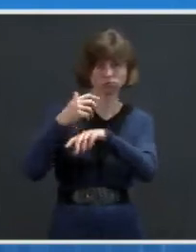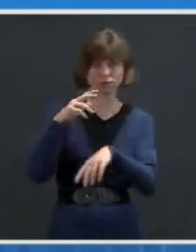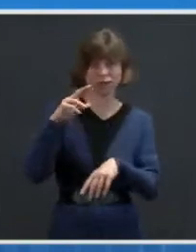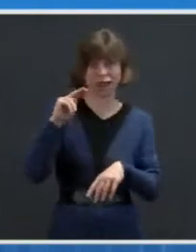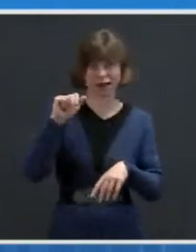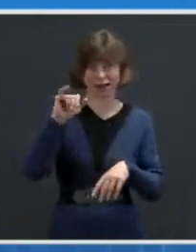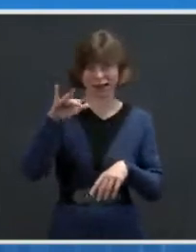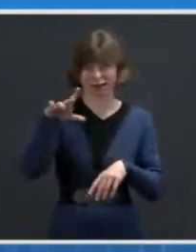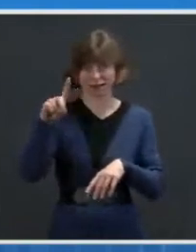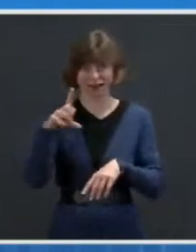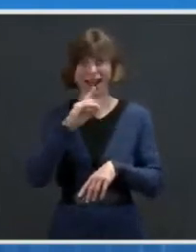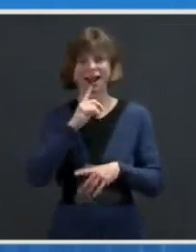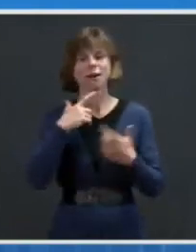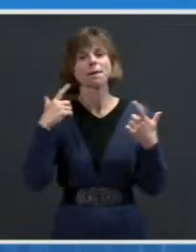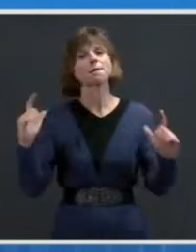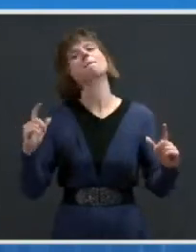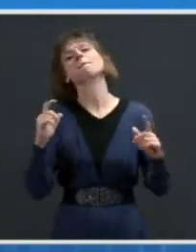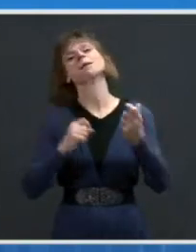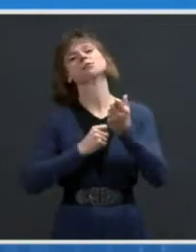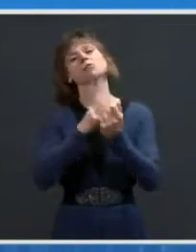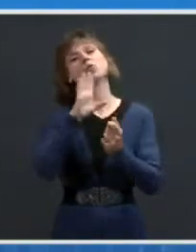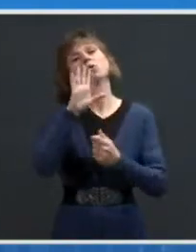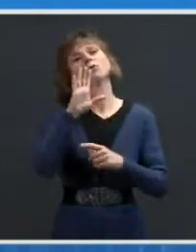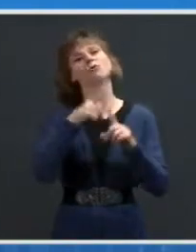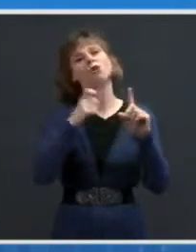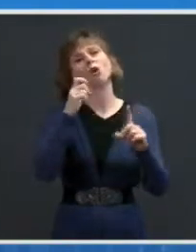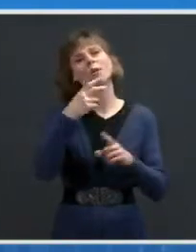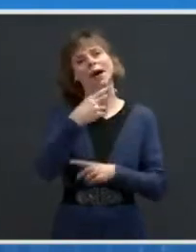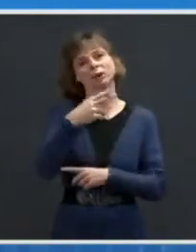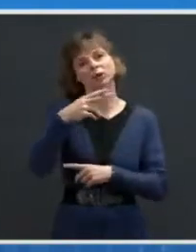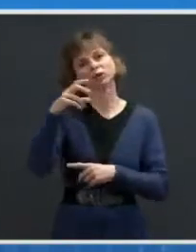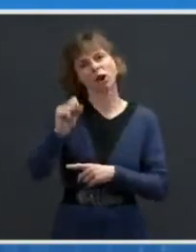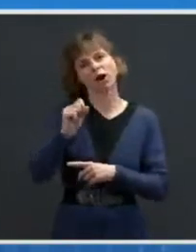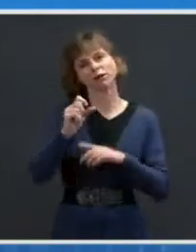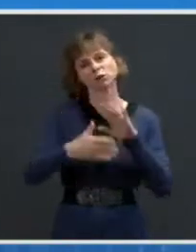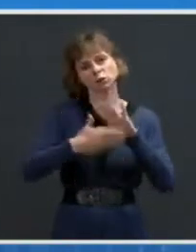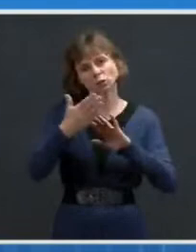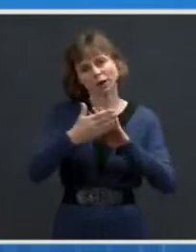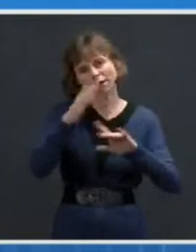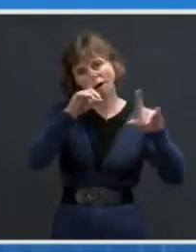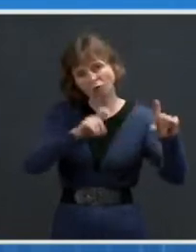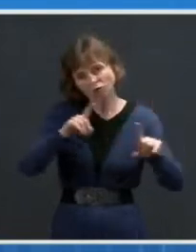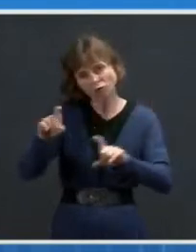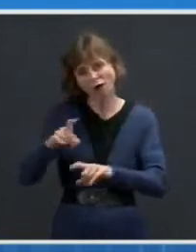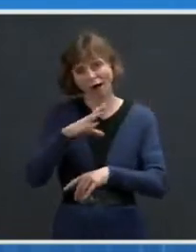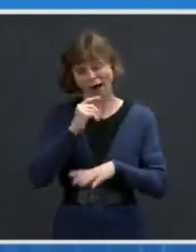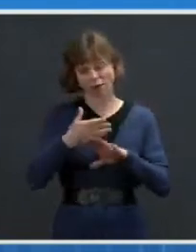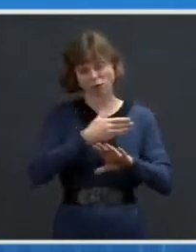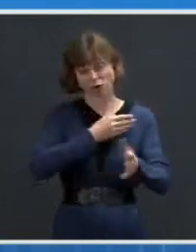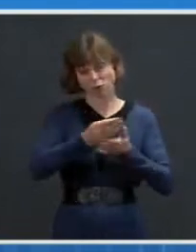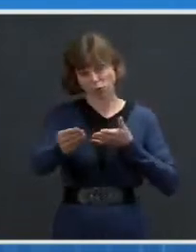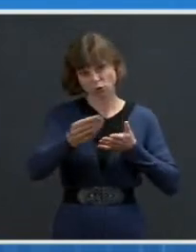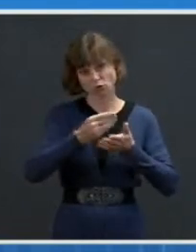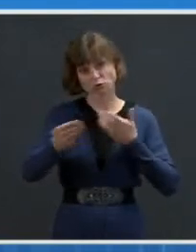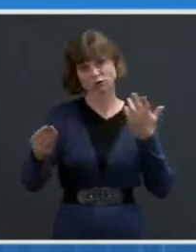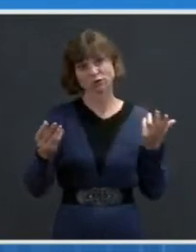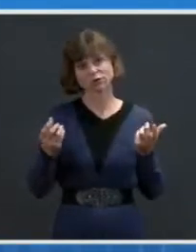THE MONITORING BOARD WAS